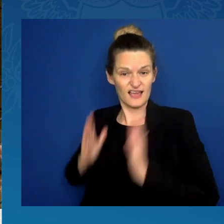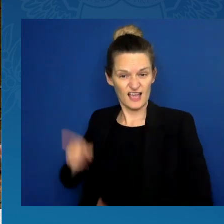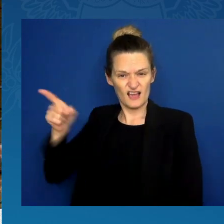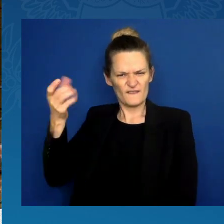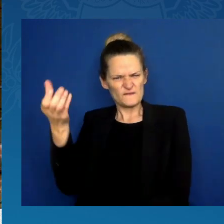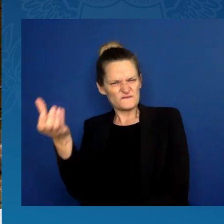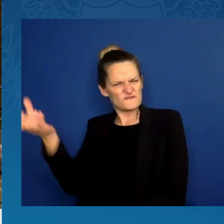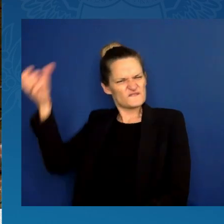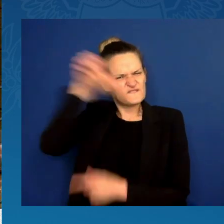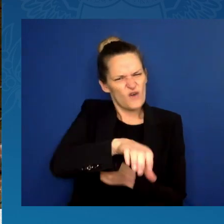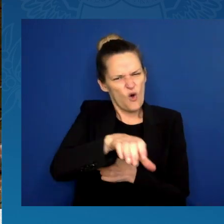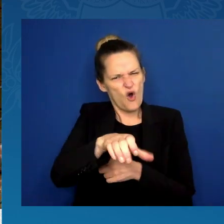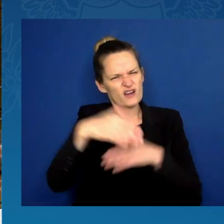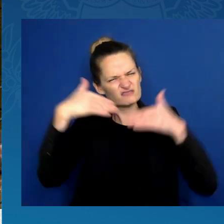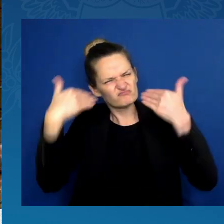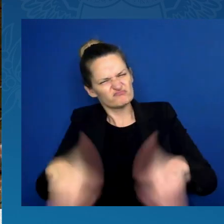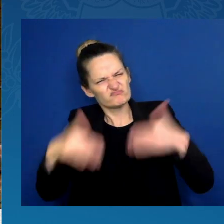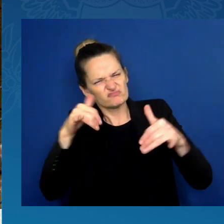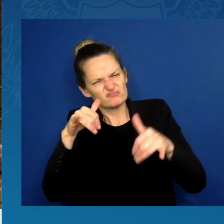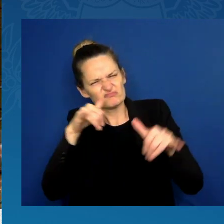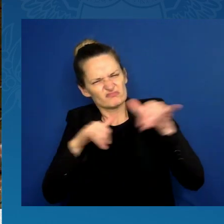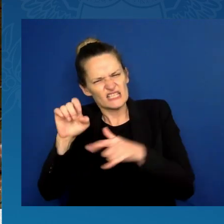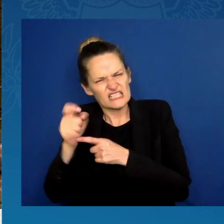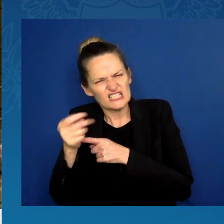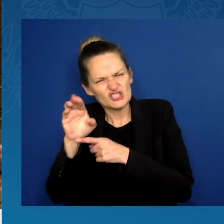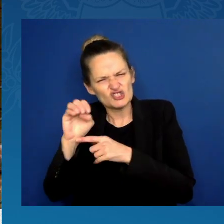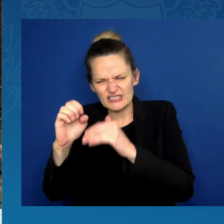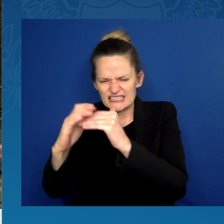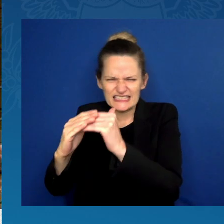and made no exceptions for rape or incest.